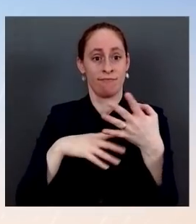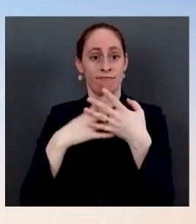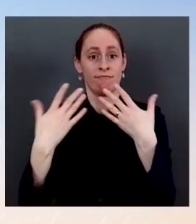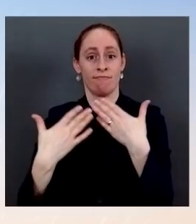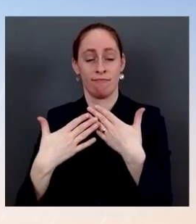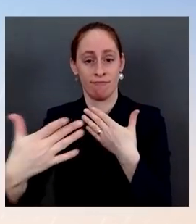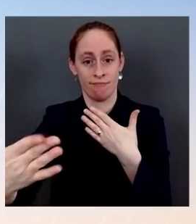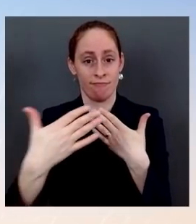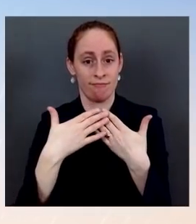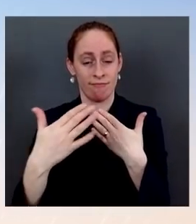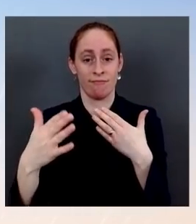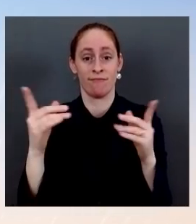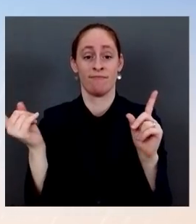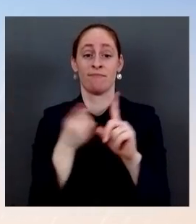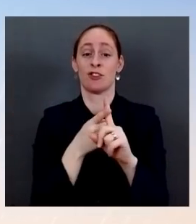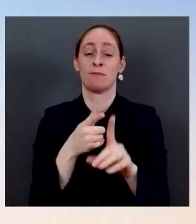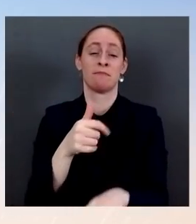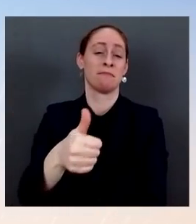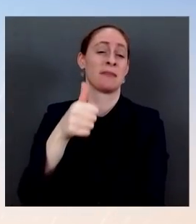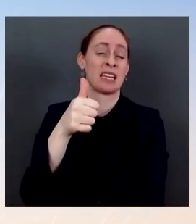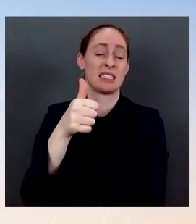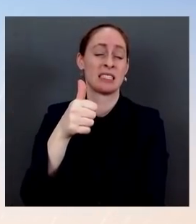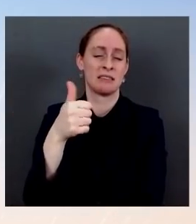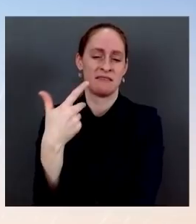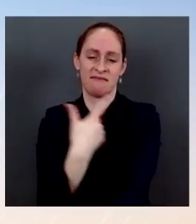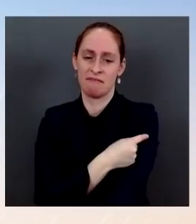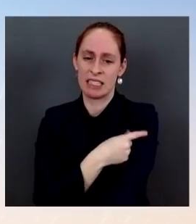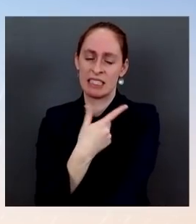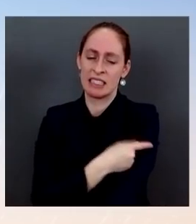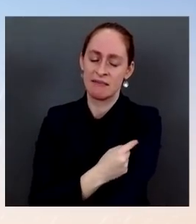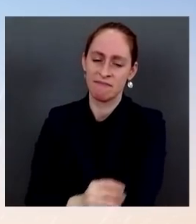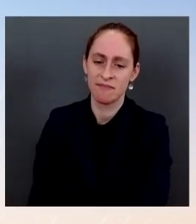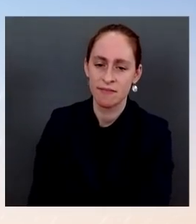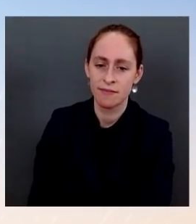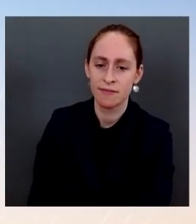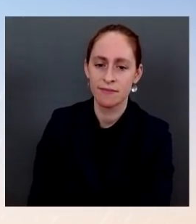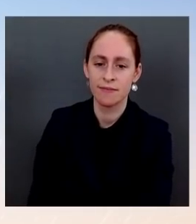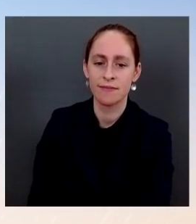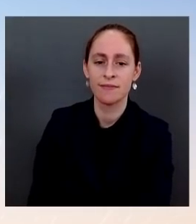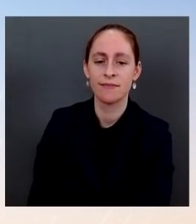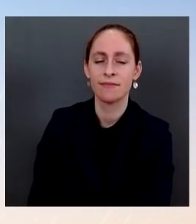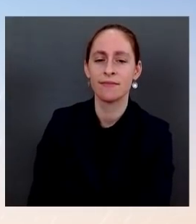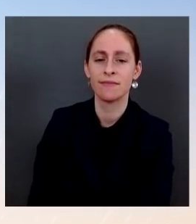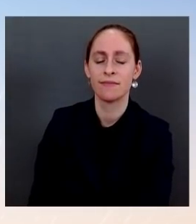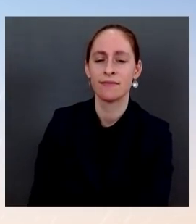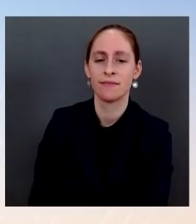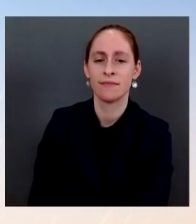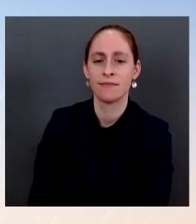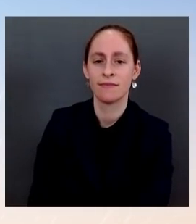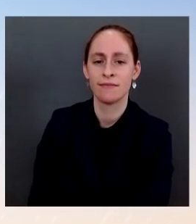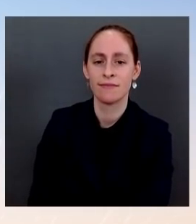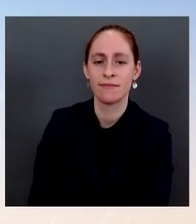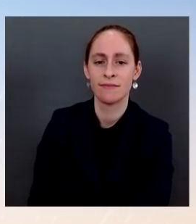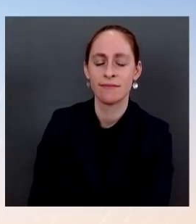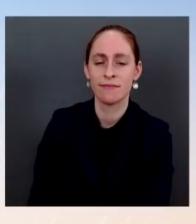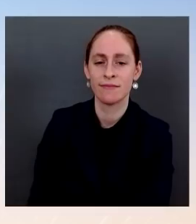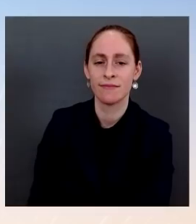Do you expect a decision before the end of the year? Ms. Psaki: I don't have any update for you. But I know we're eager to get those out to all of you,